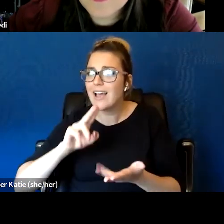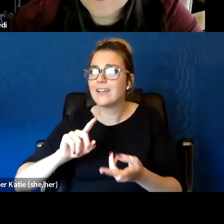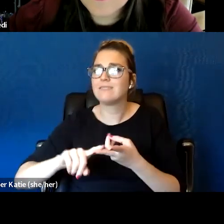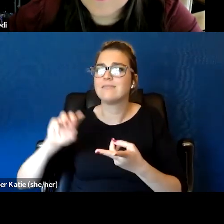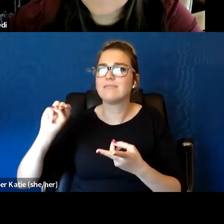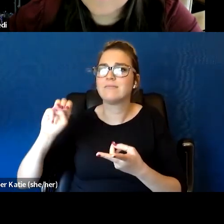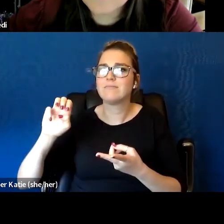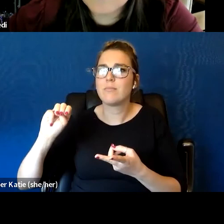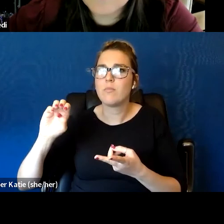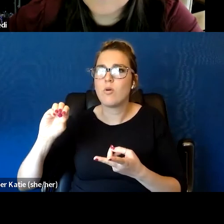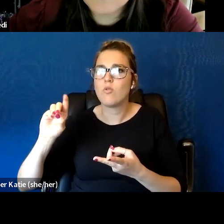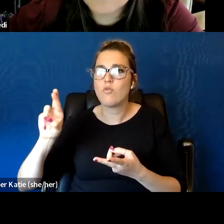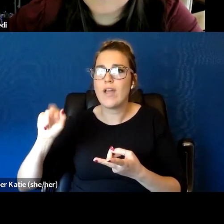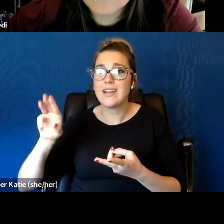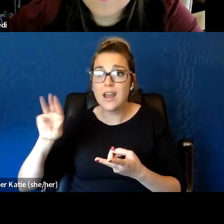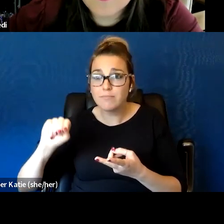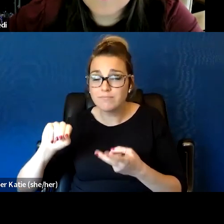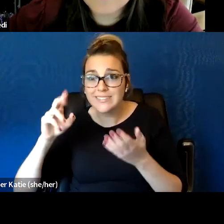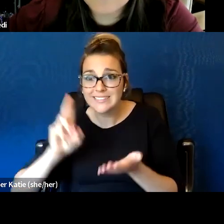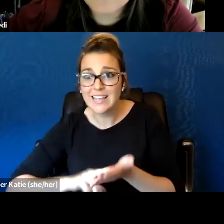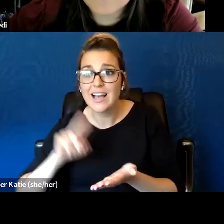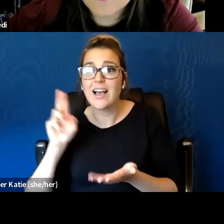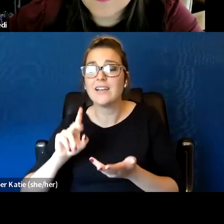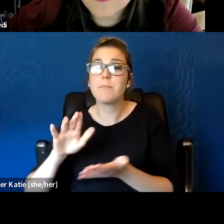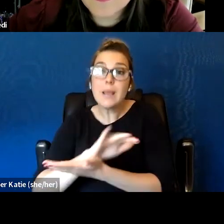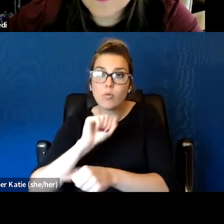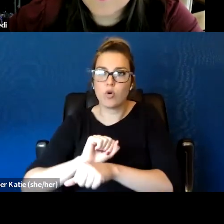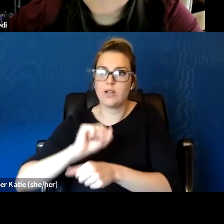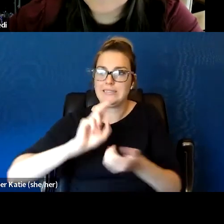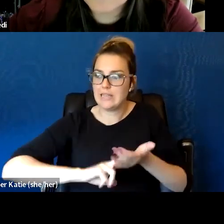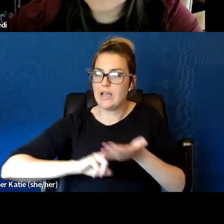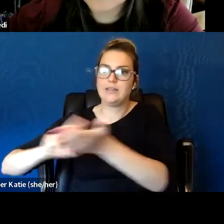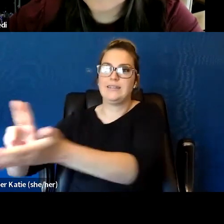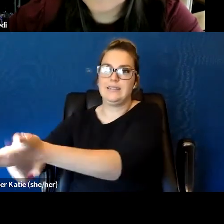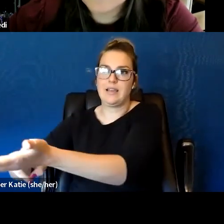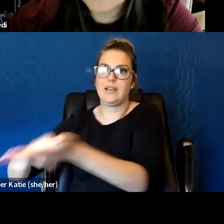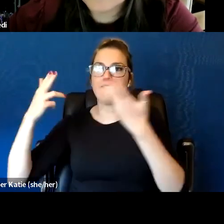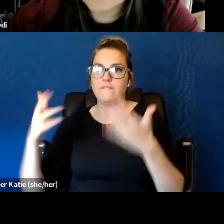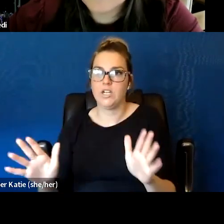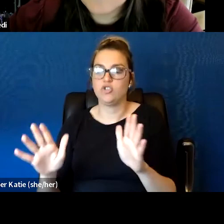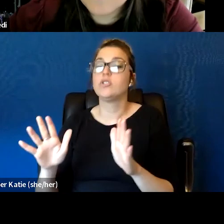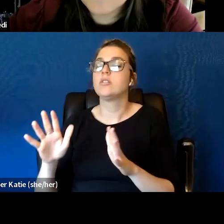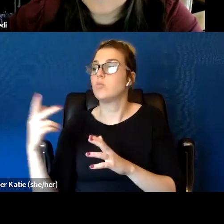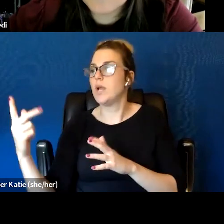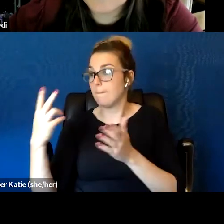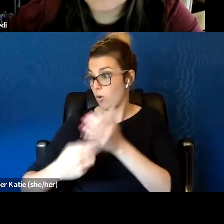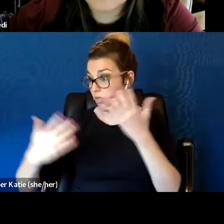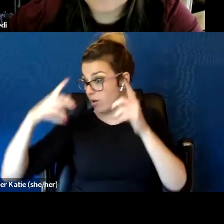are really around supporting the client. And that's the goal. That's the reason why we're partnering to begin with.